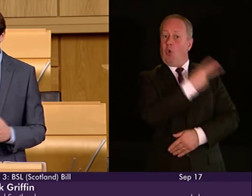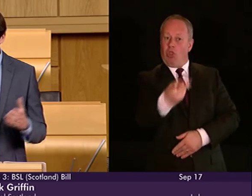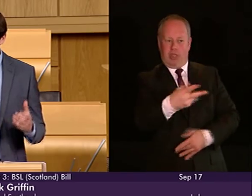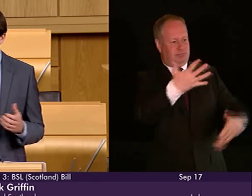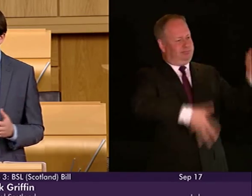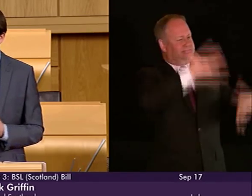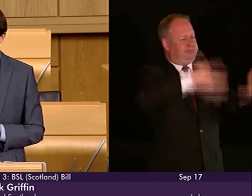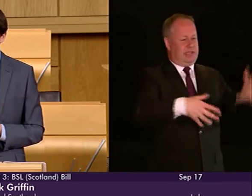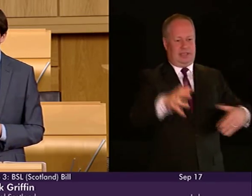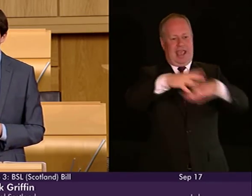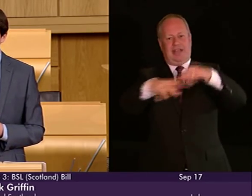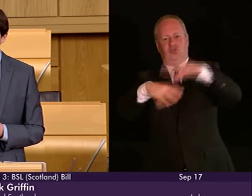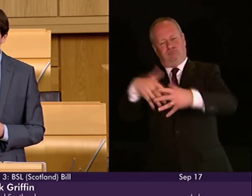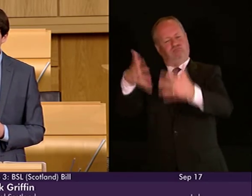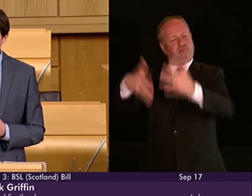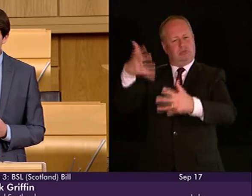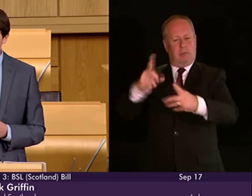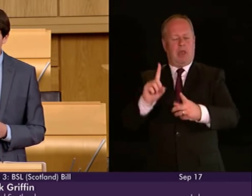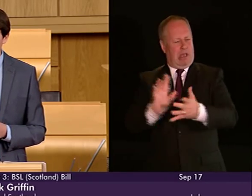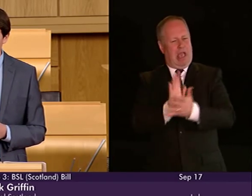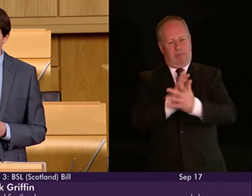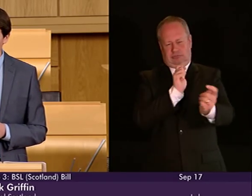but I was happy to amend the bill to deliver that clarity.